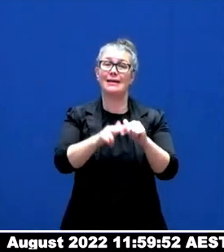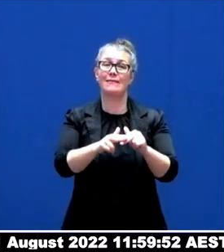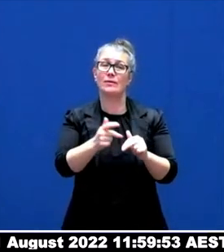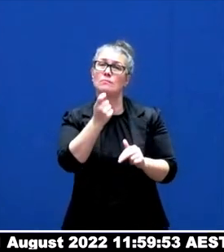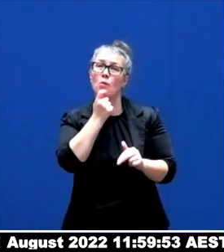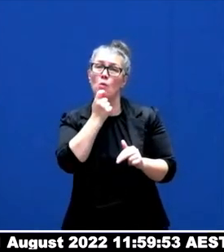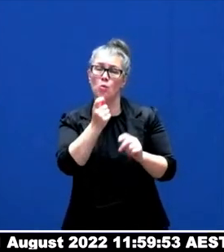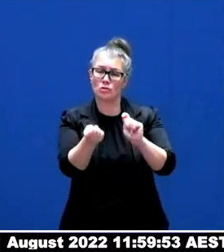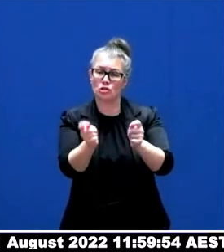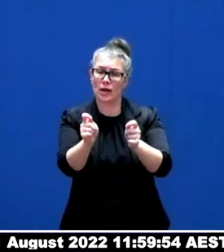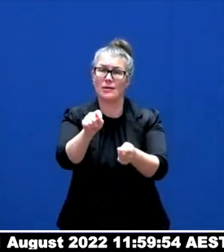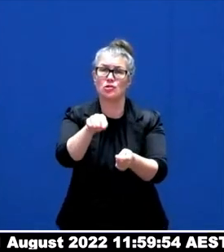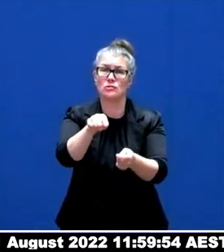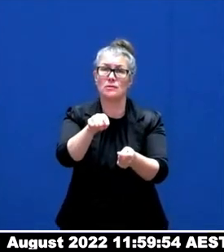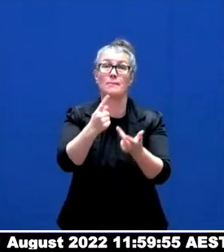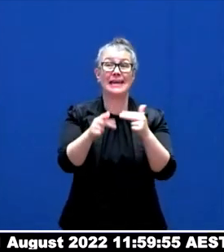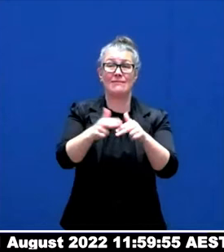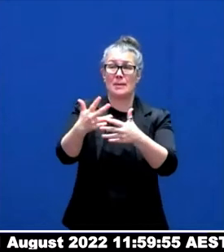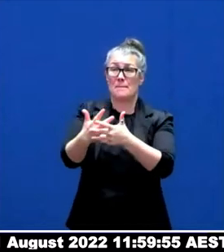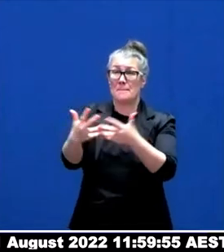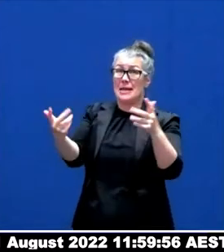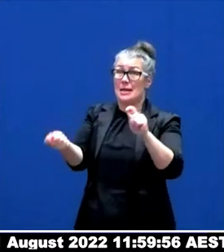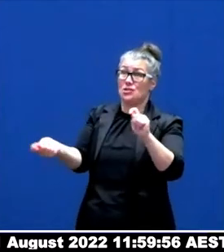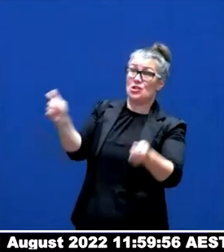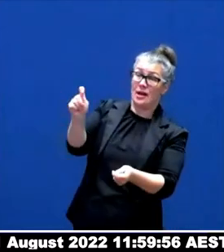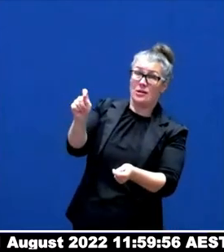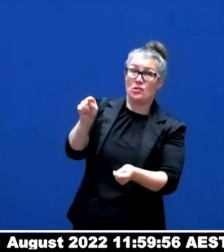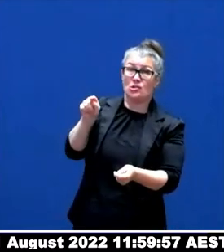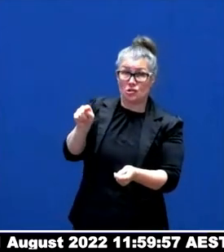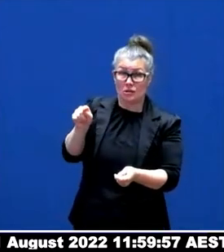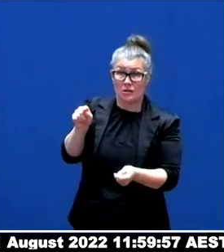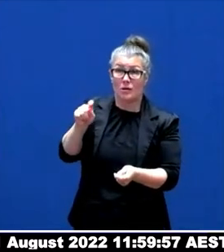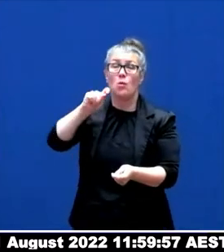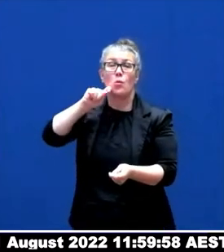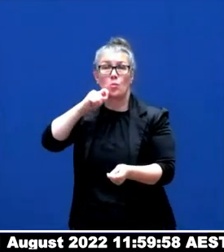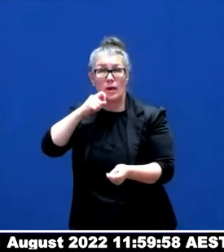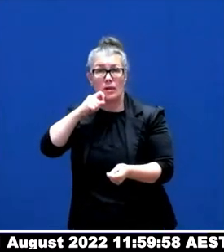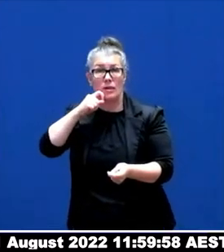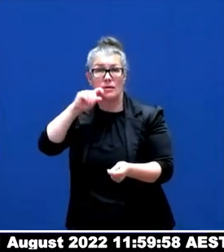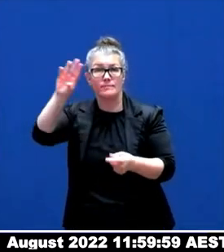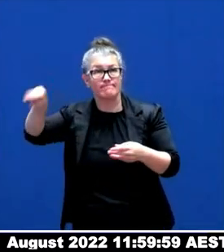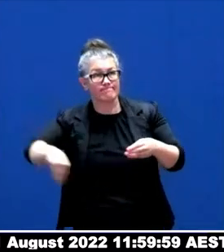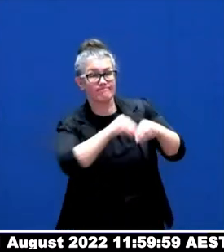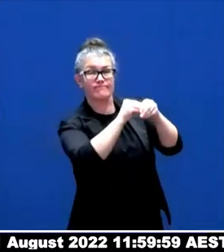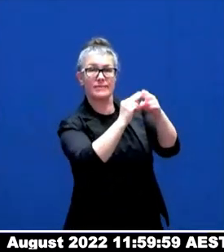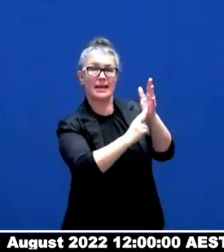If it's a major reasonable adjustment that's required, that is where the NDIS funding would come into effect.